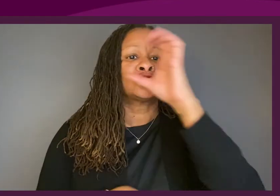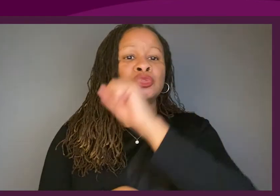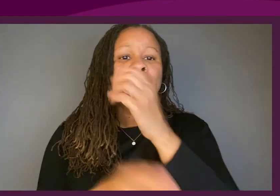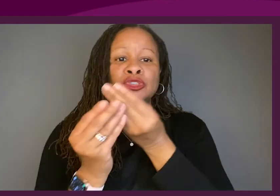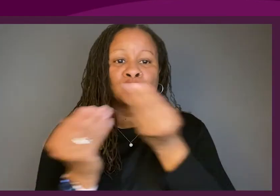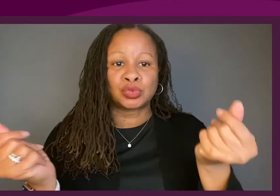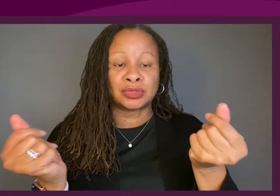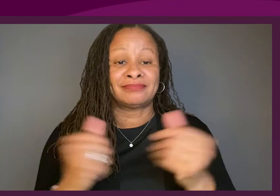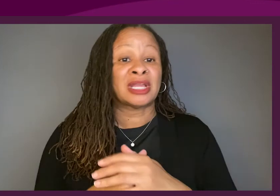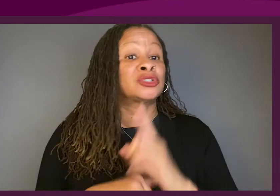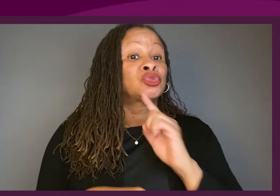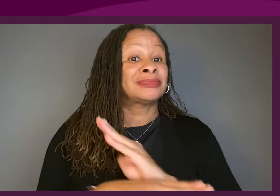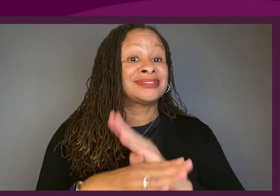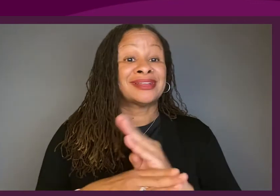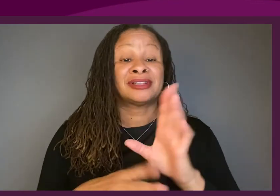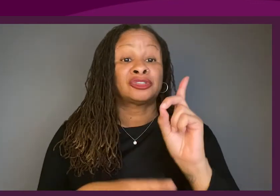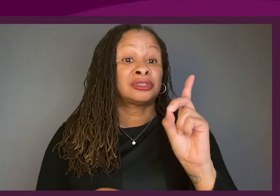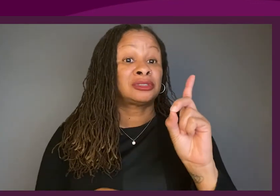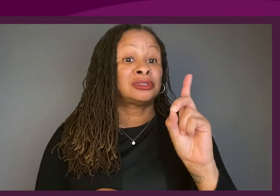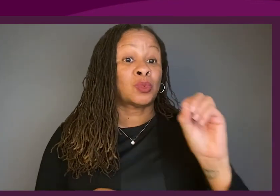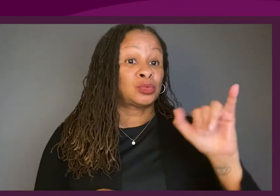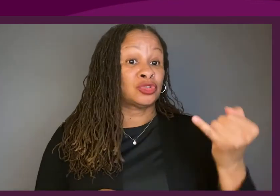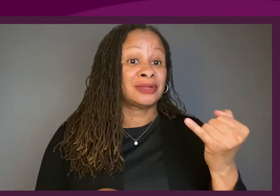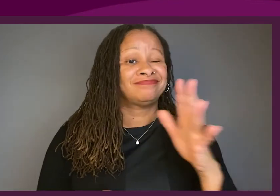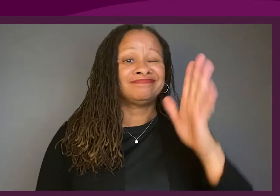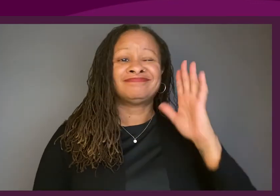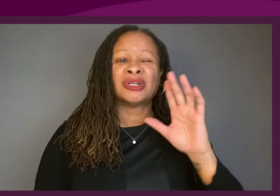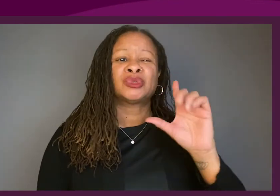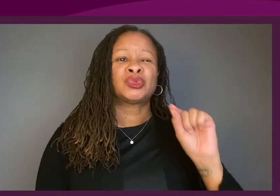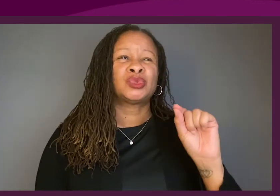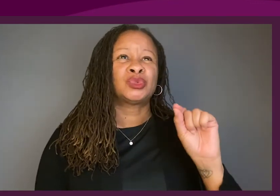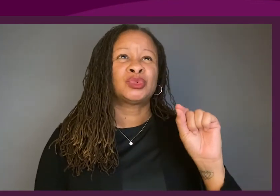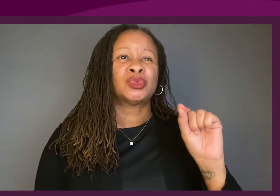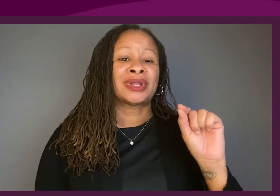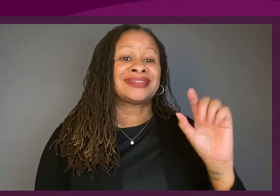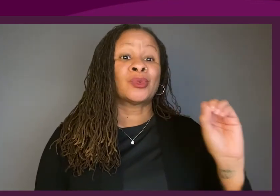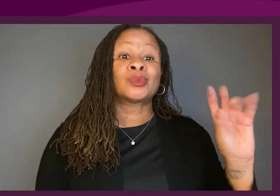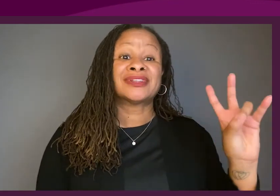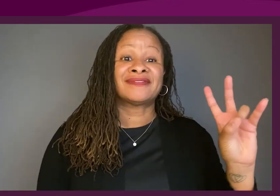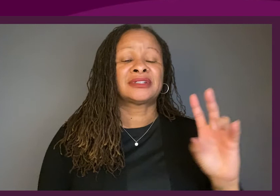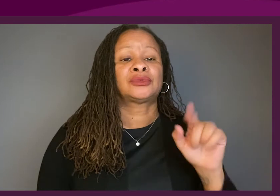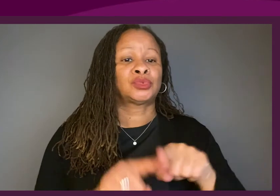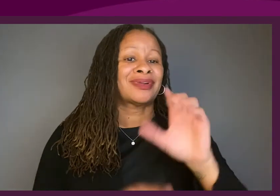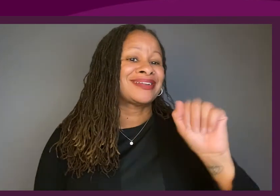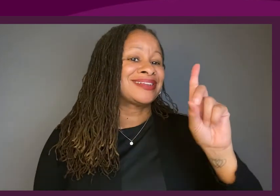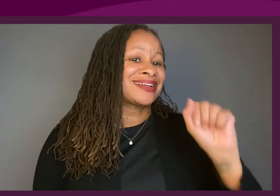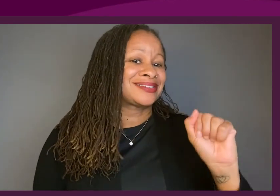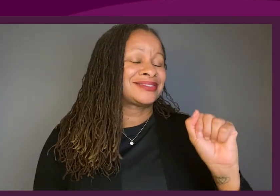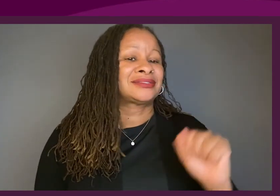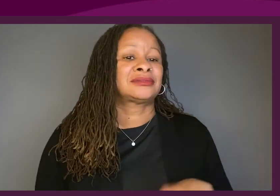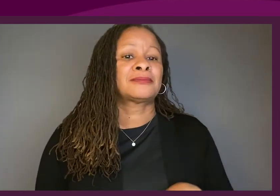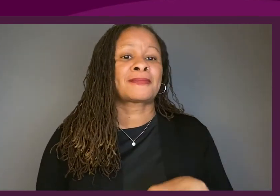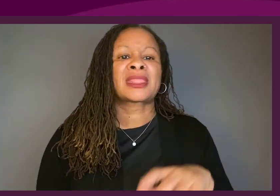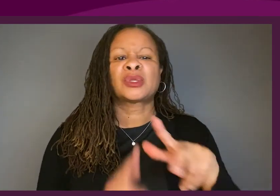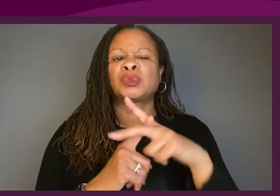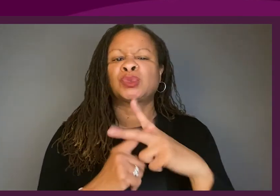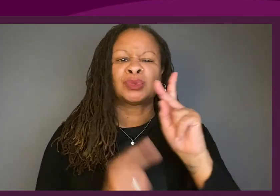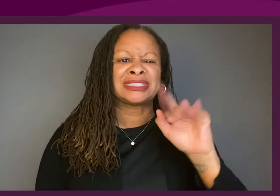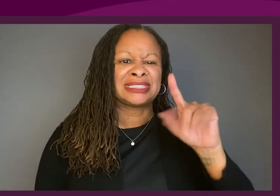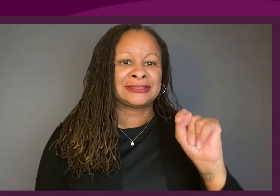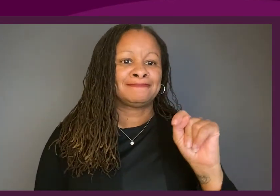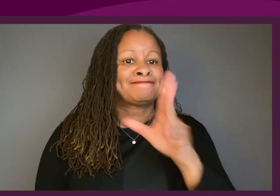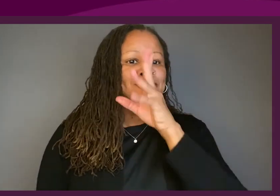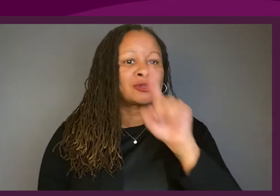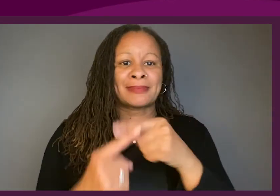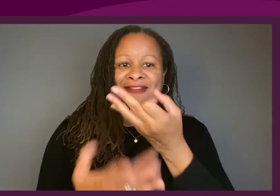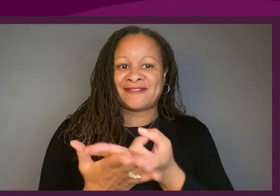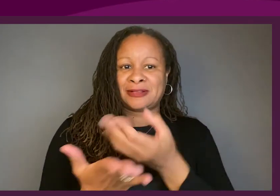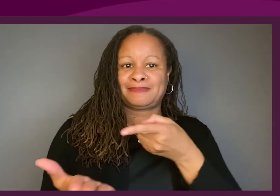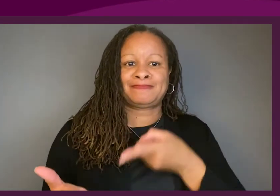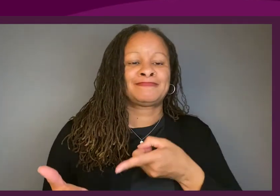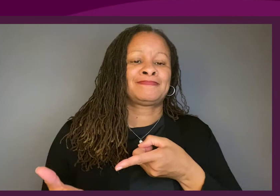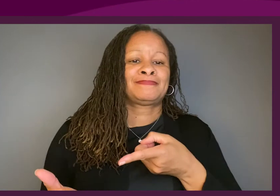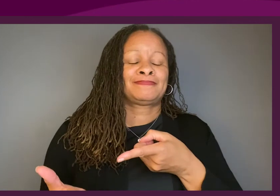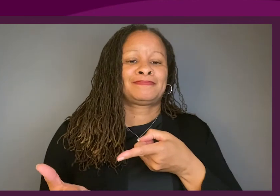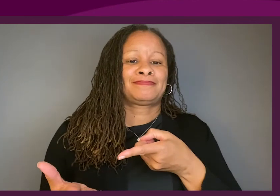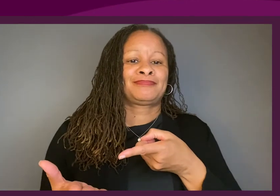fact that it almost never should someone be sent to a nursing home rather than serving